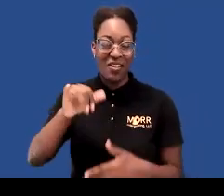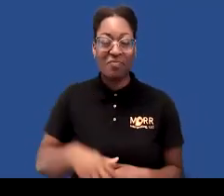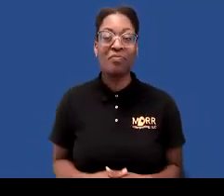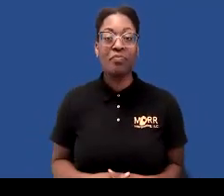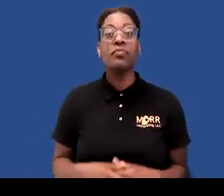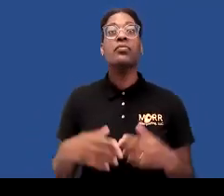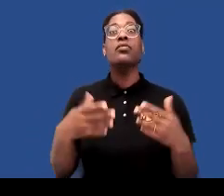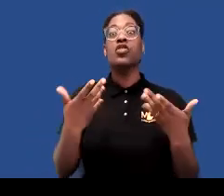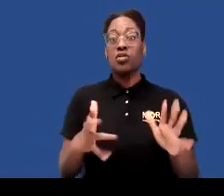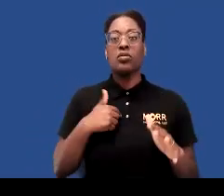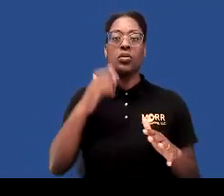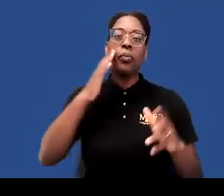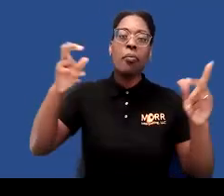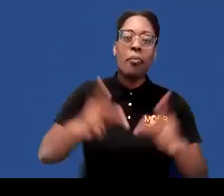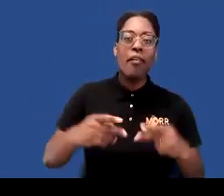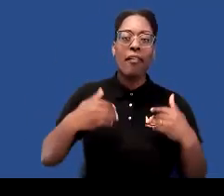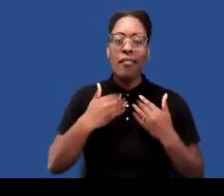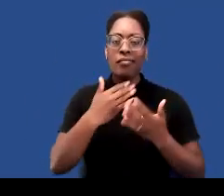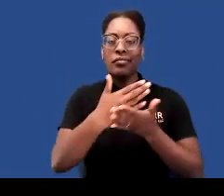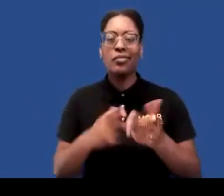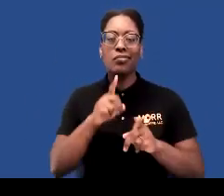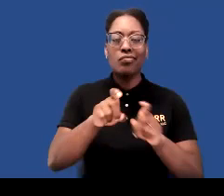based on your questions that you asked in the chat box.